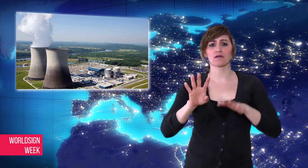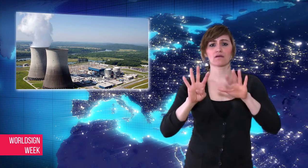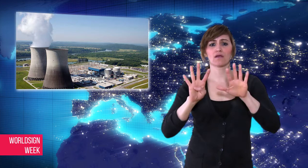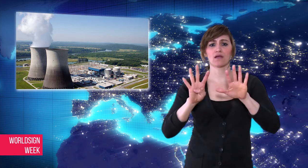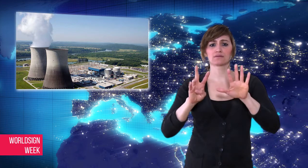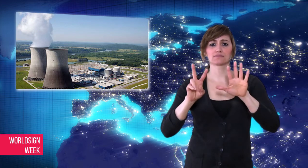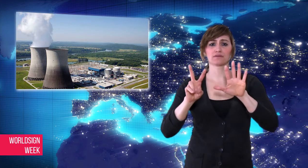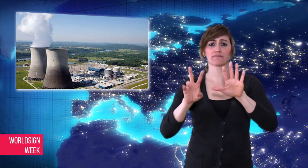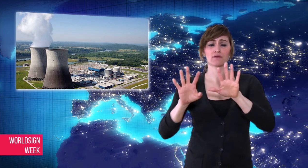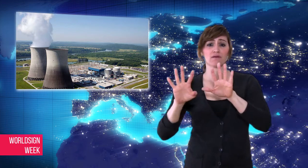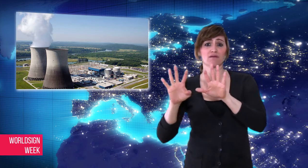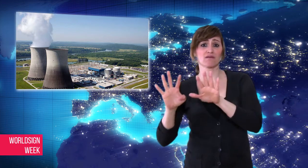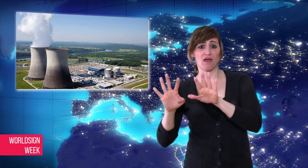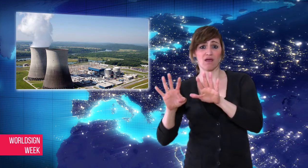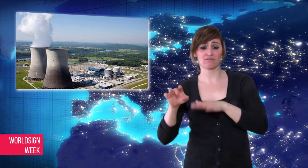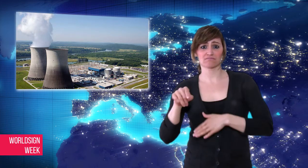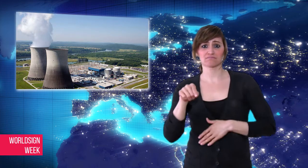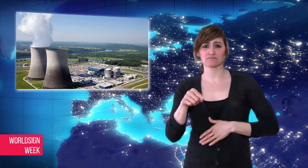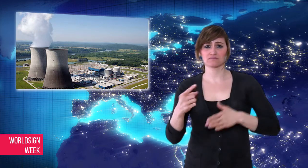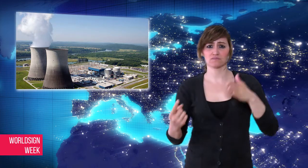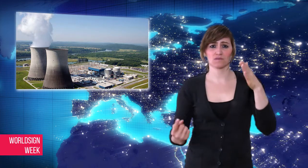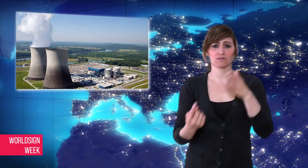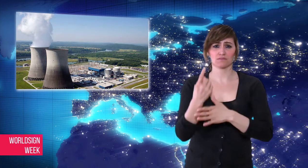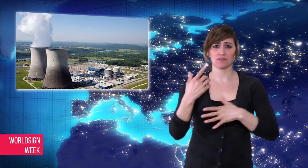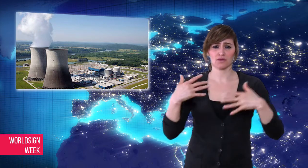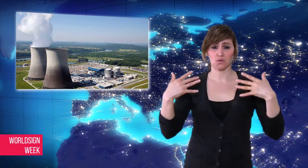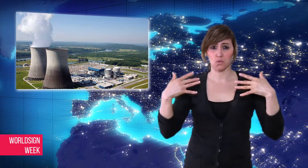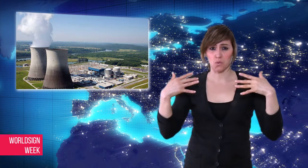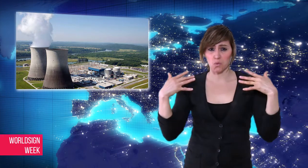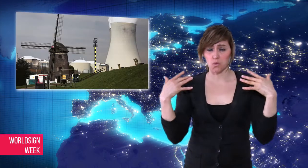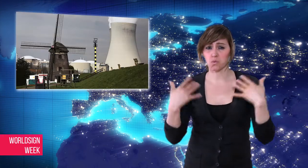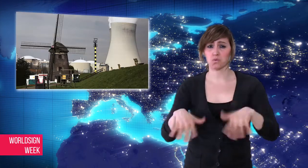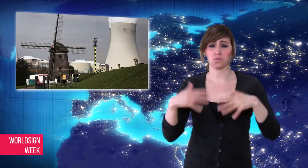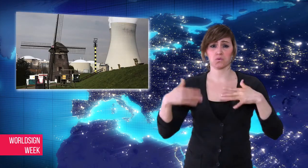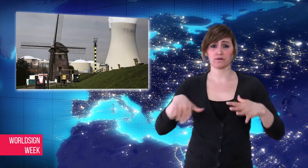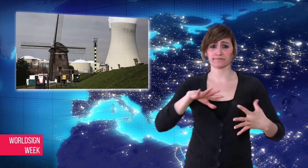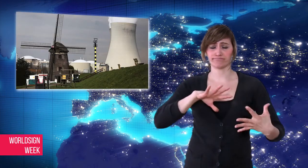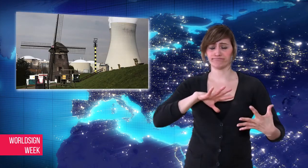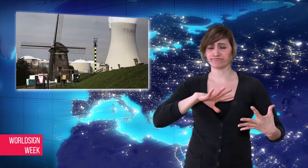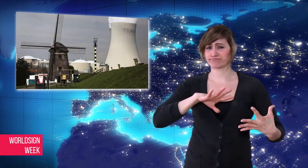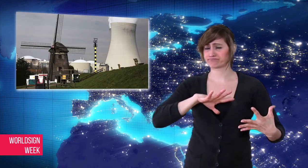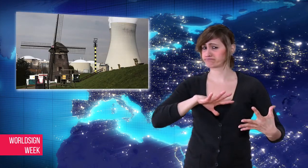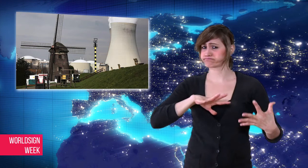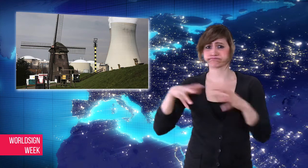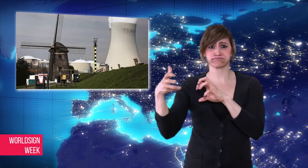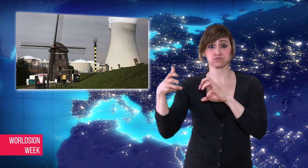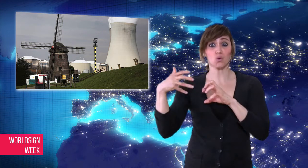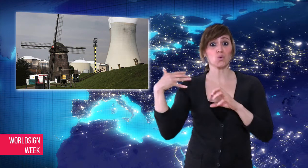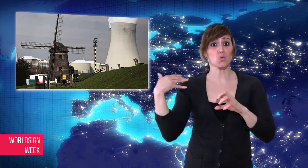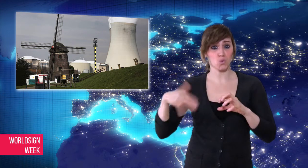1979 will shut it down in 2019 if they